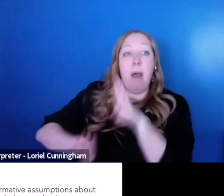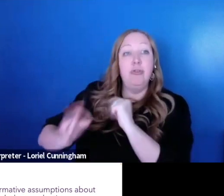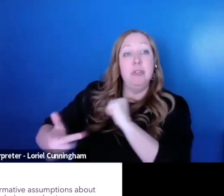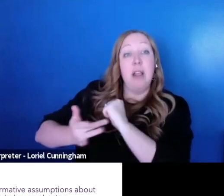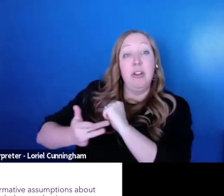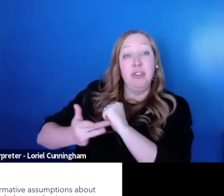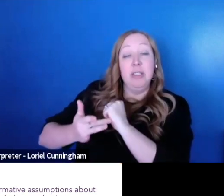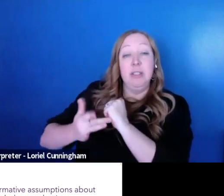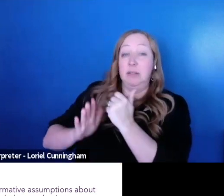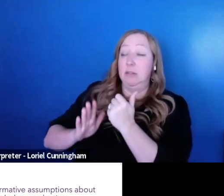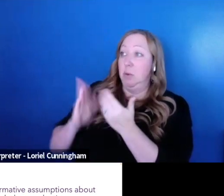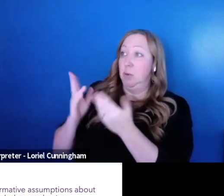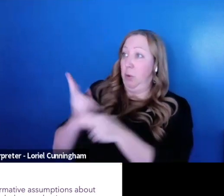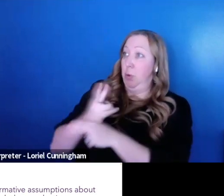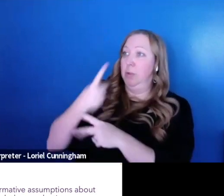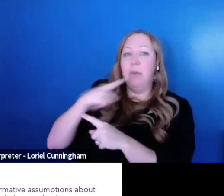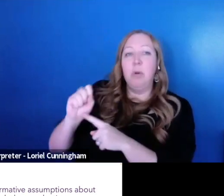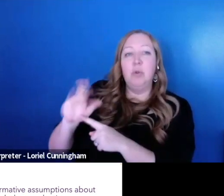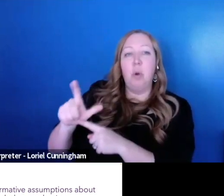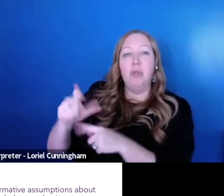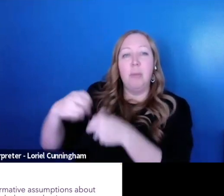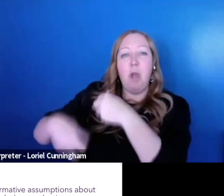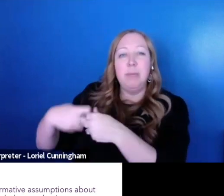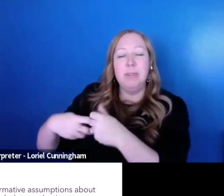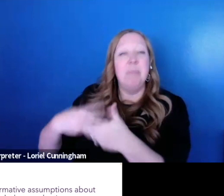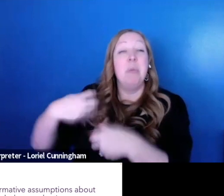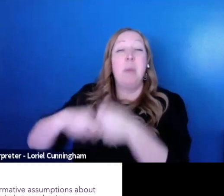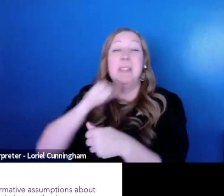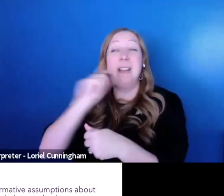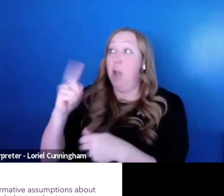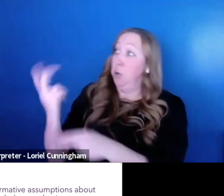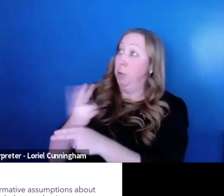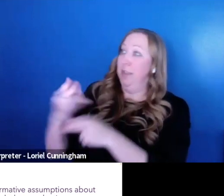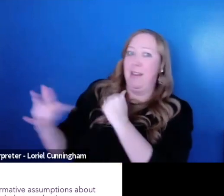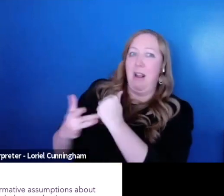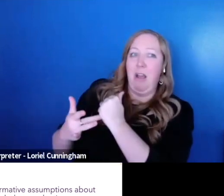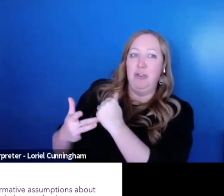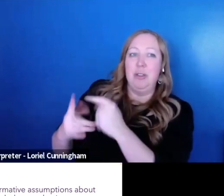technological usage per se, but its ability to obscure ethical uncertainties and structural forces and to